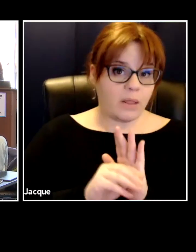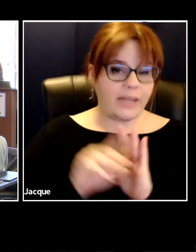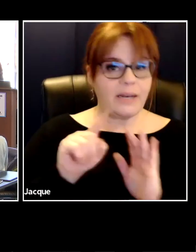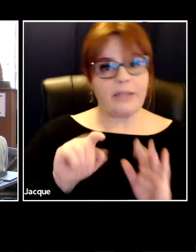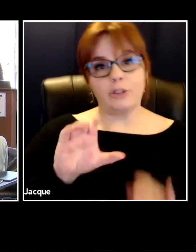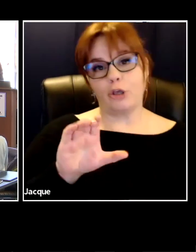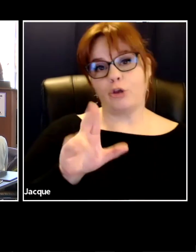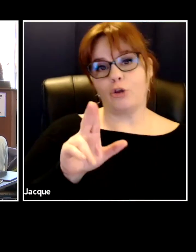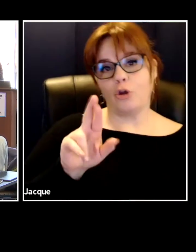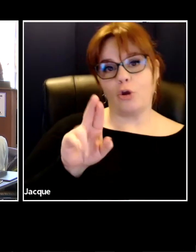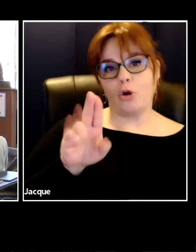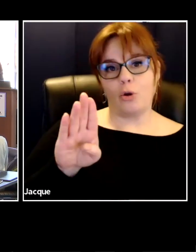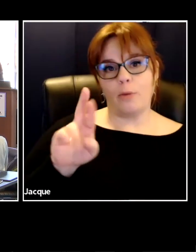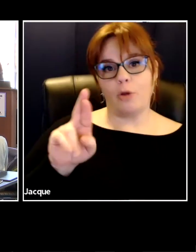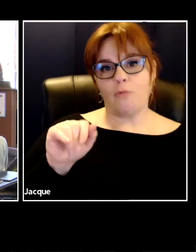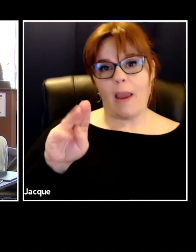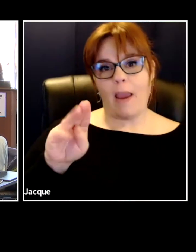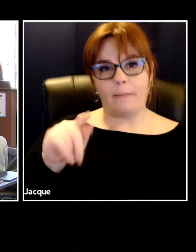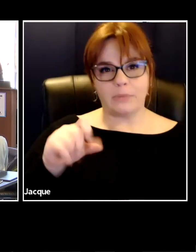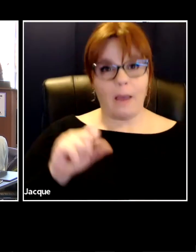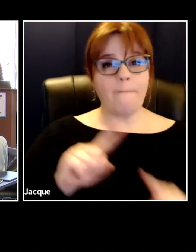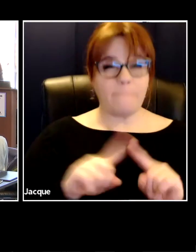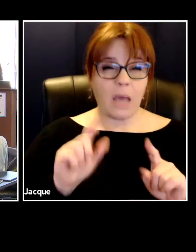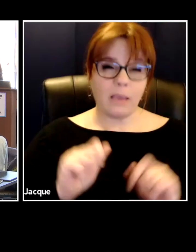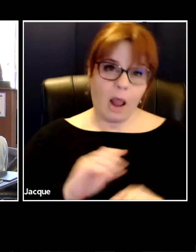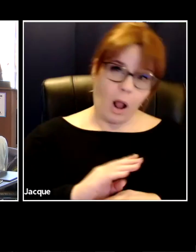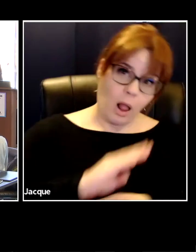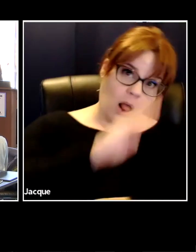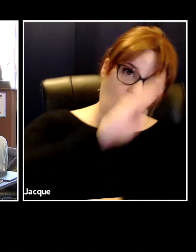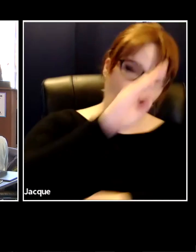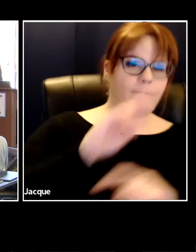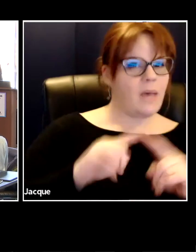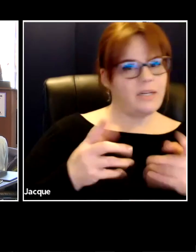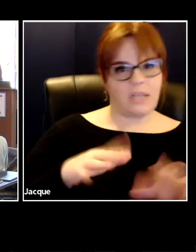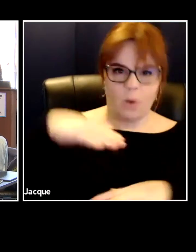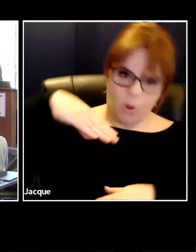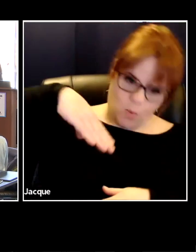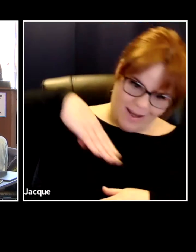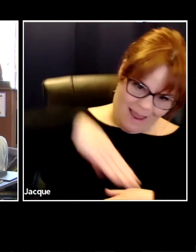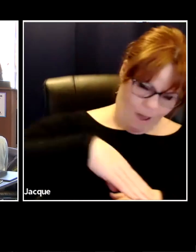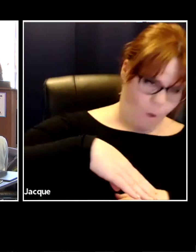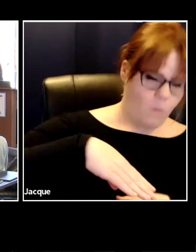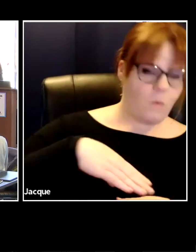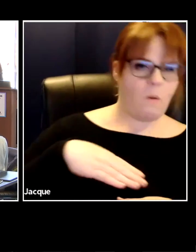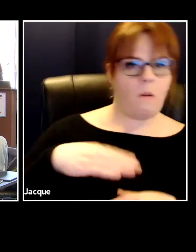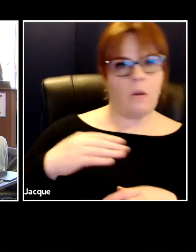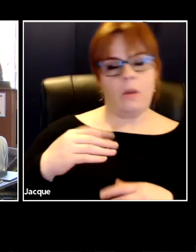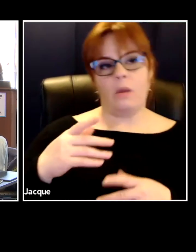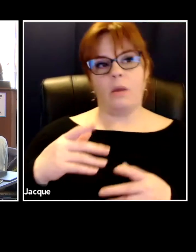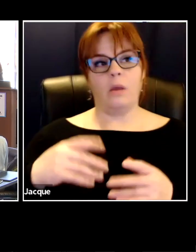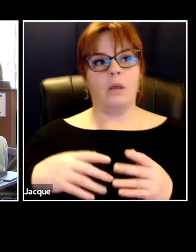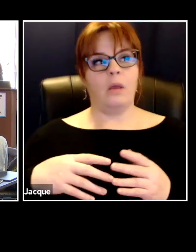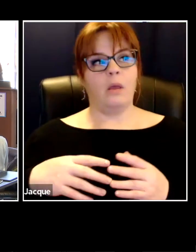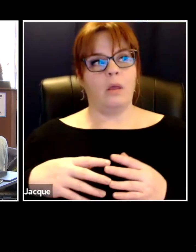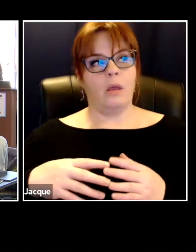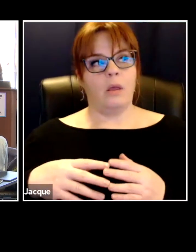can go up really steep hills but doesn't want to go down, you know, lower um incline hills. Um,